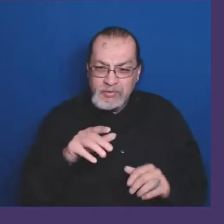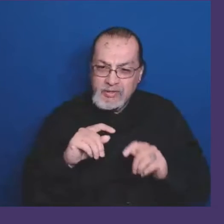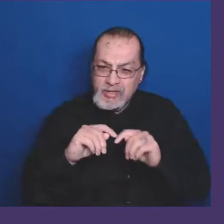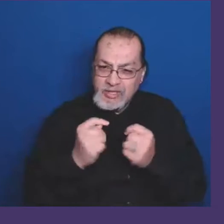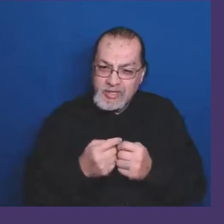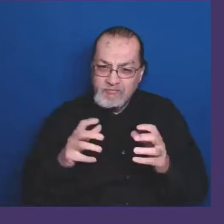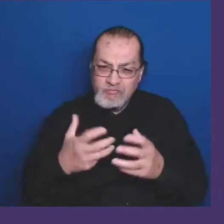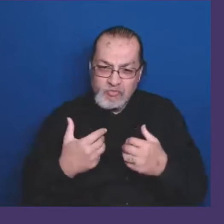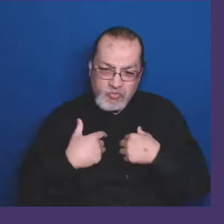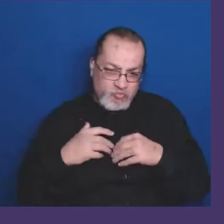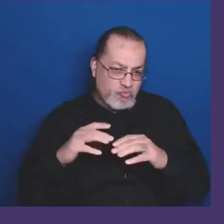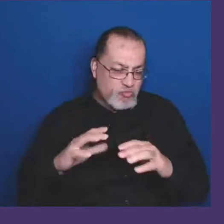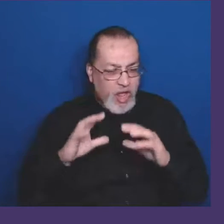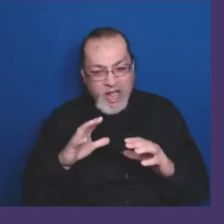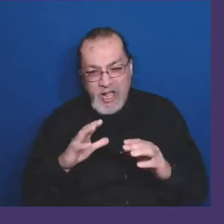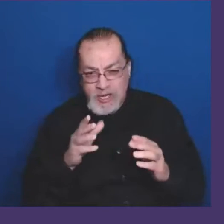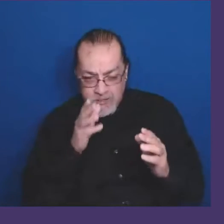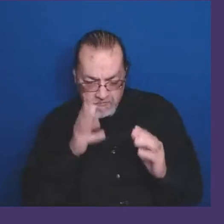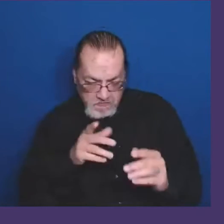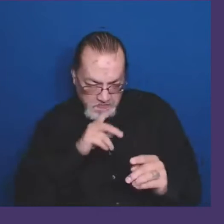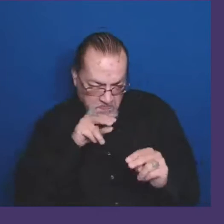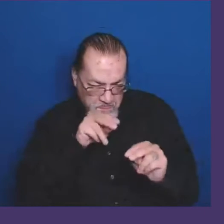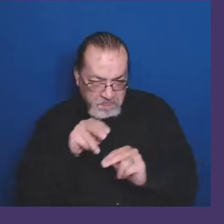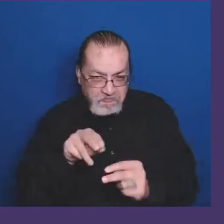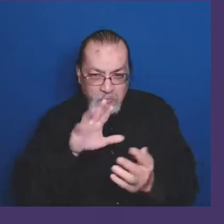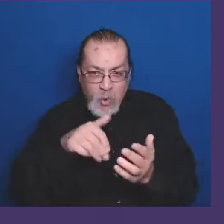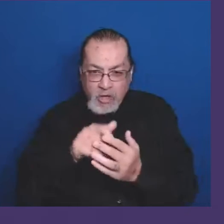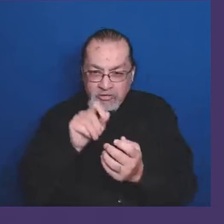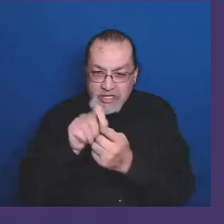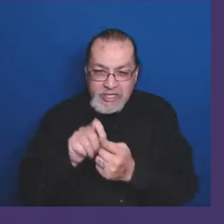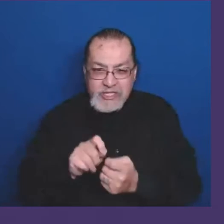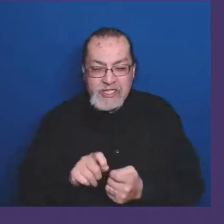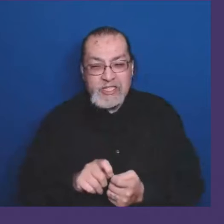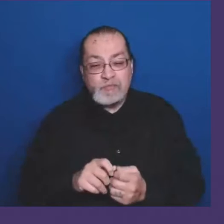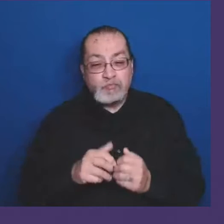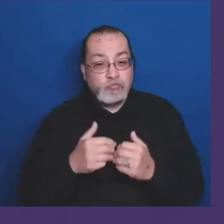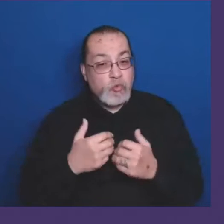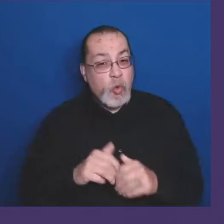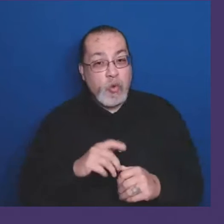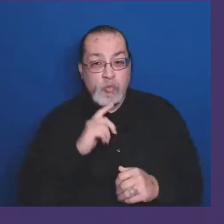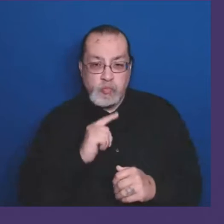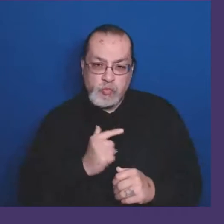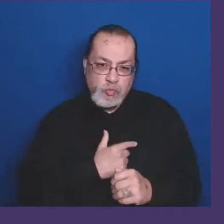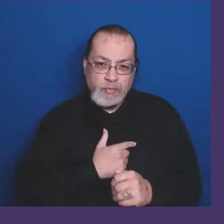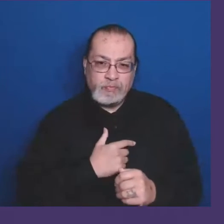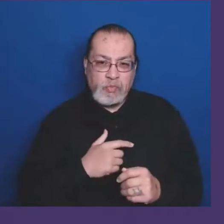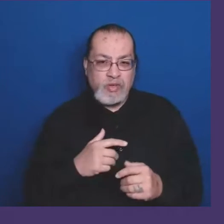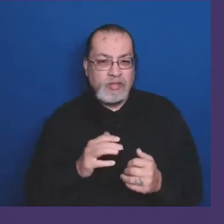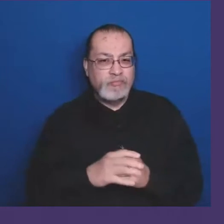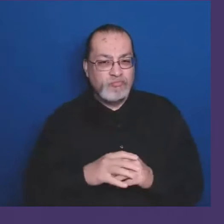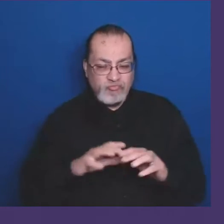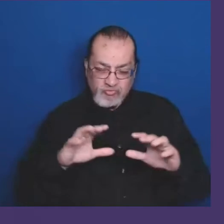You're very loyal. You're an incredible team player. What do you enjoy most about the work that you do?